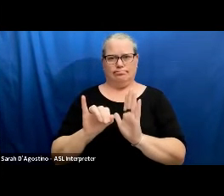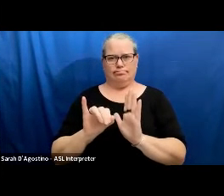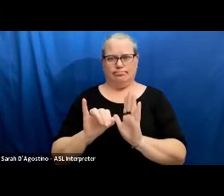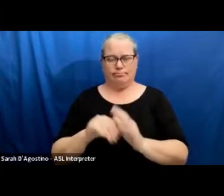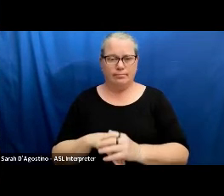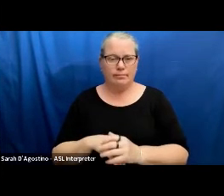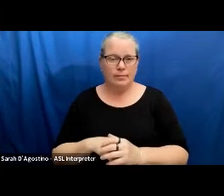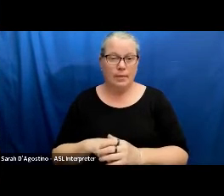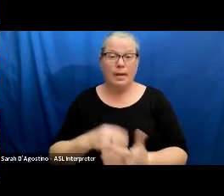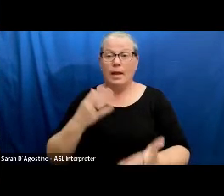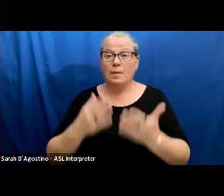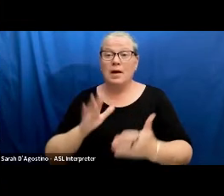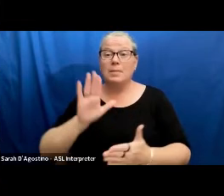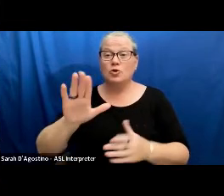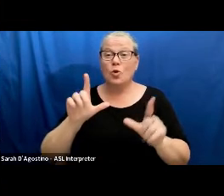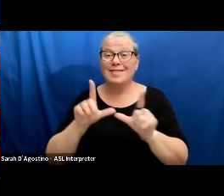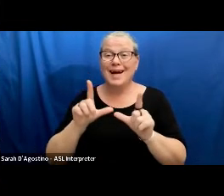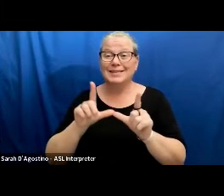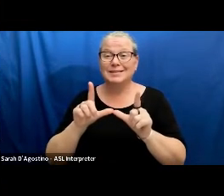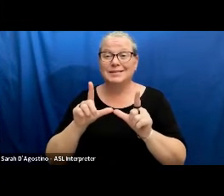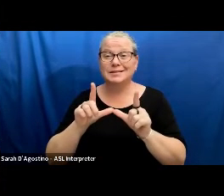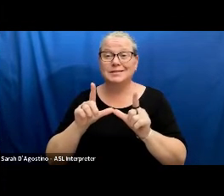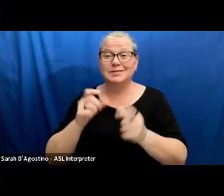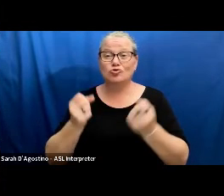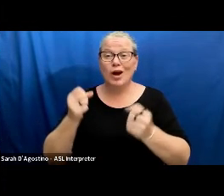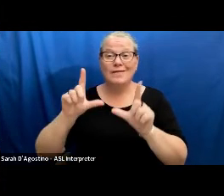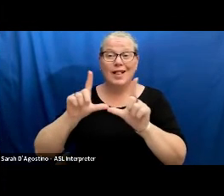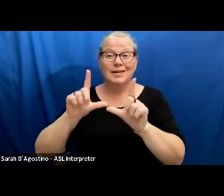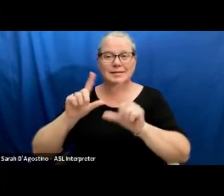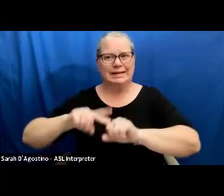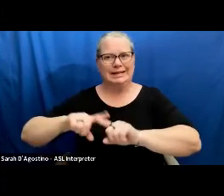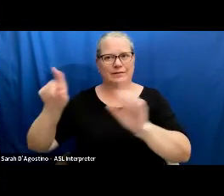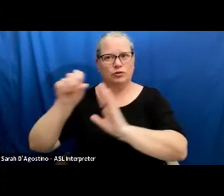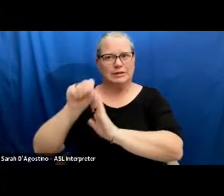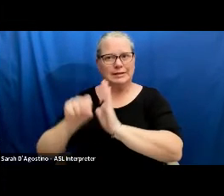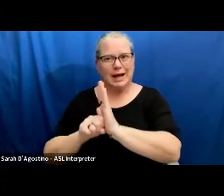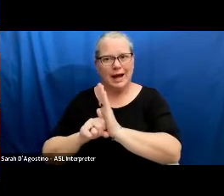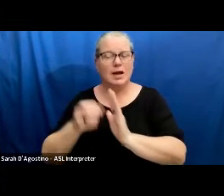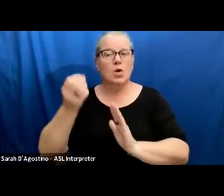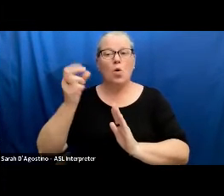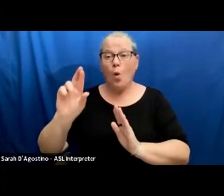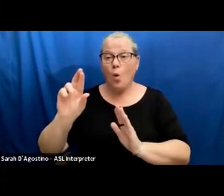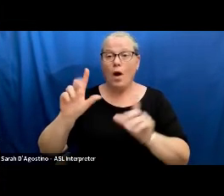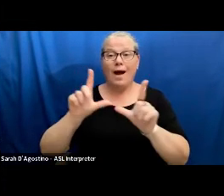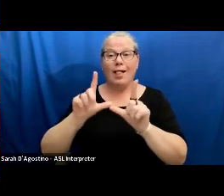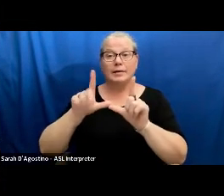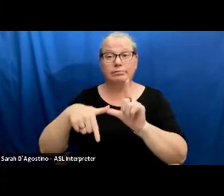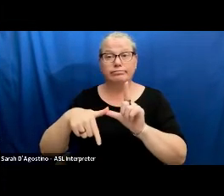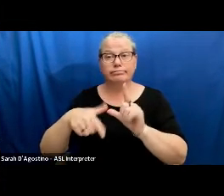out-of-state license or an expired license you potentially could use those especially